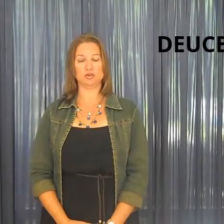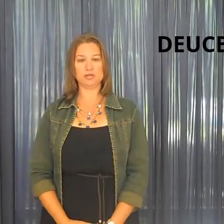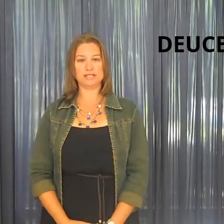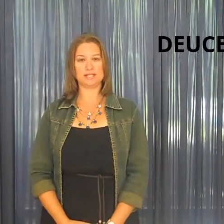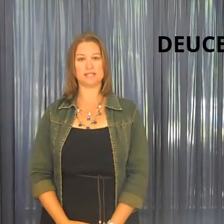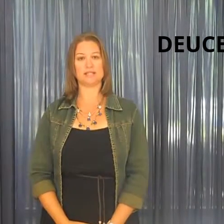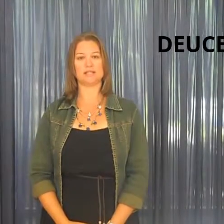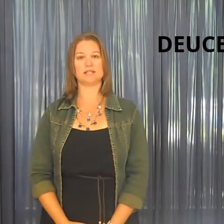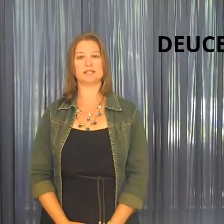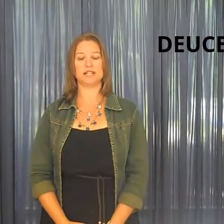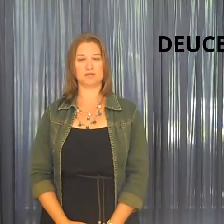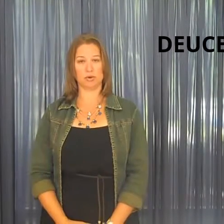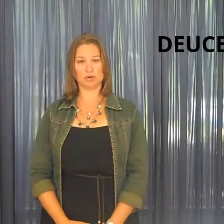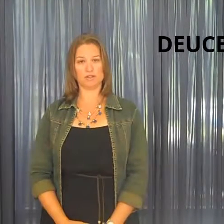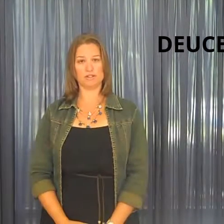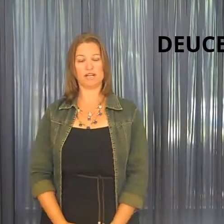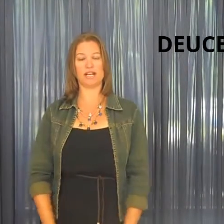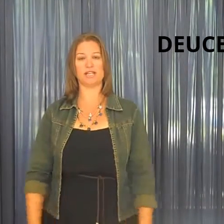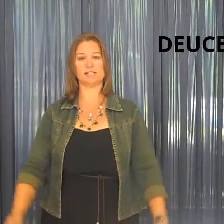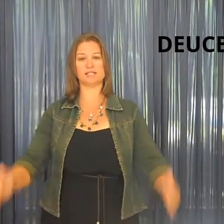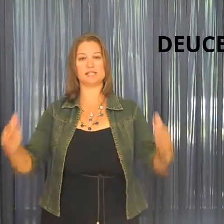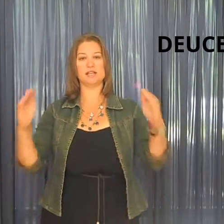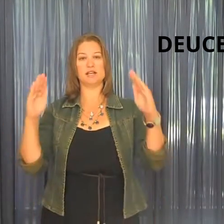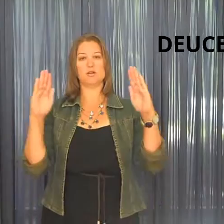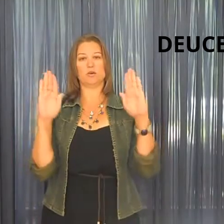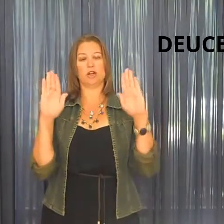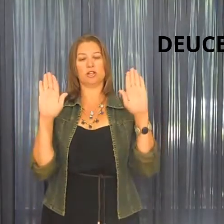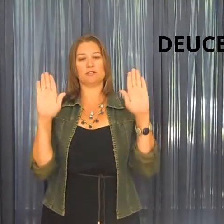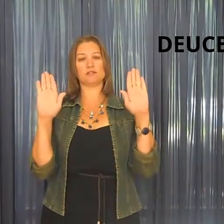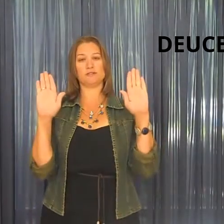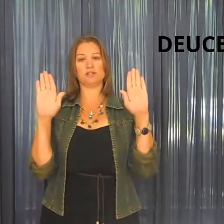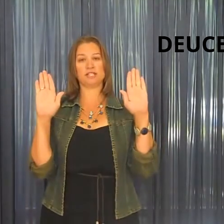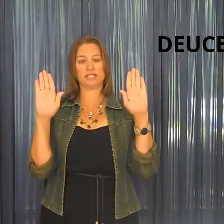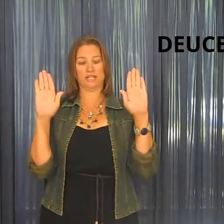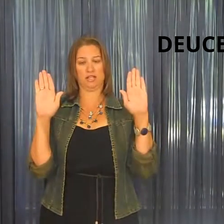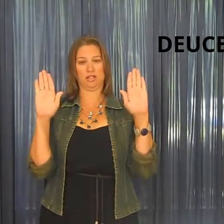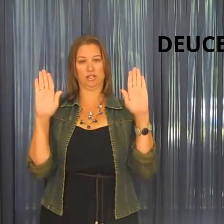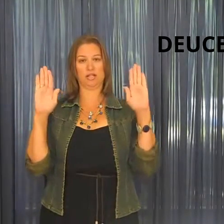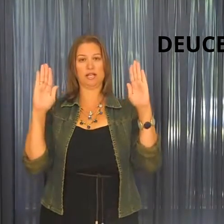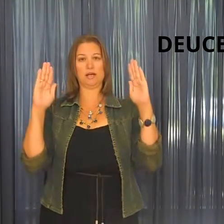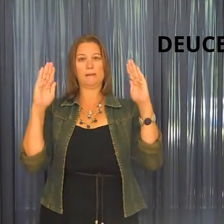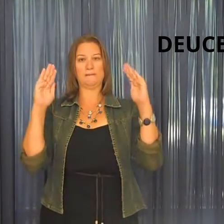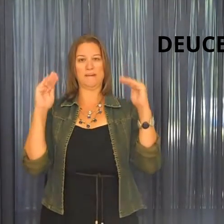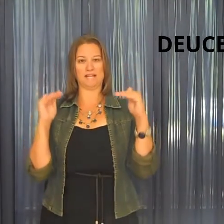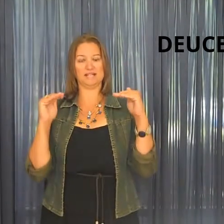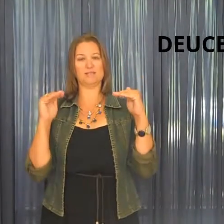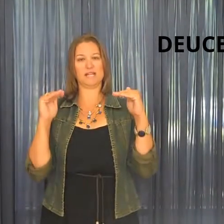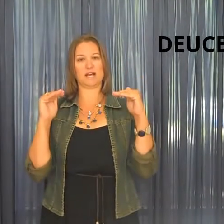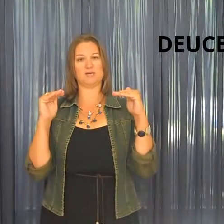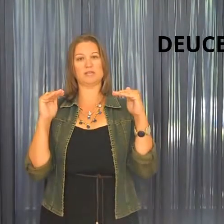"Deuce" take both of your hands, and all of your fingers together, bend them down